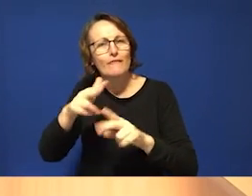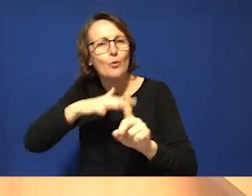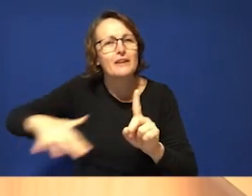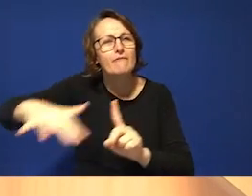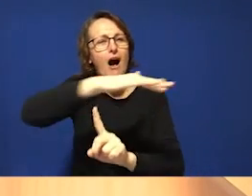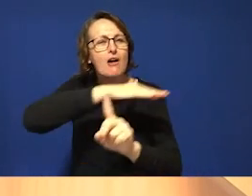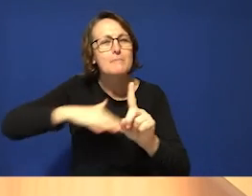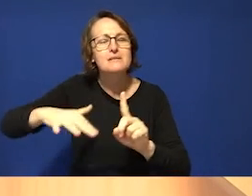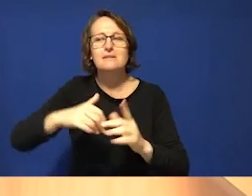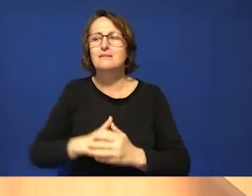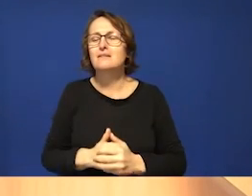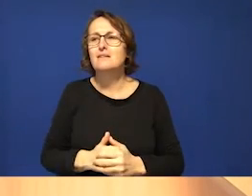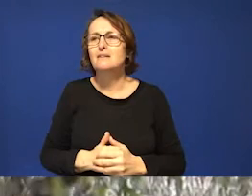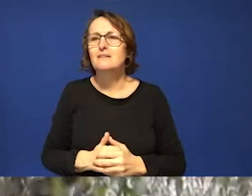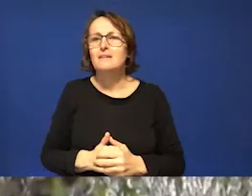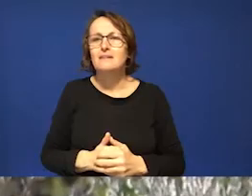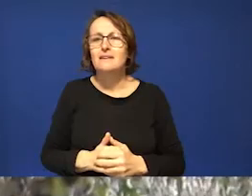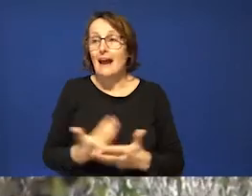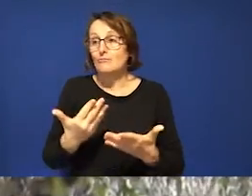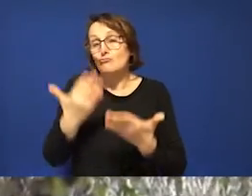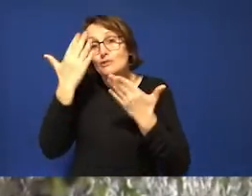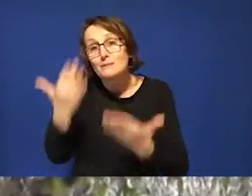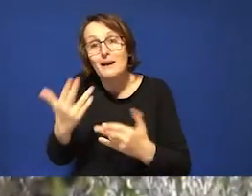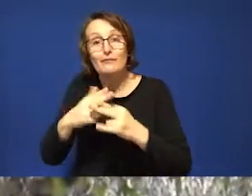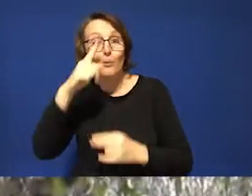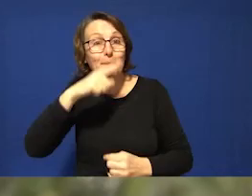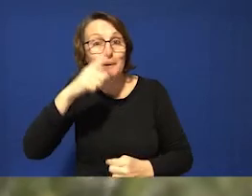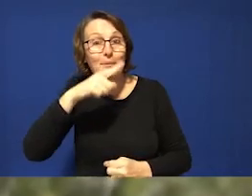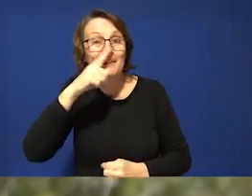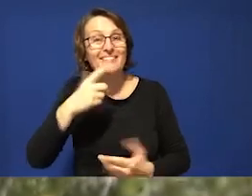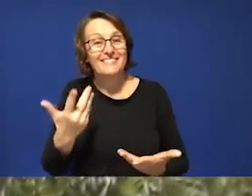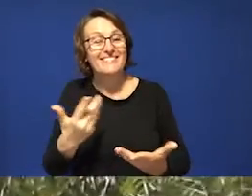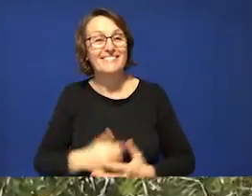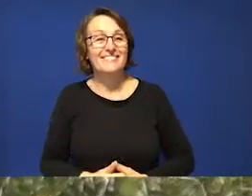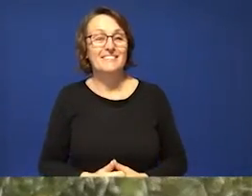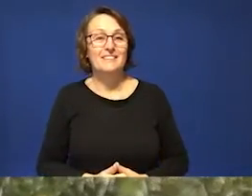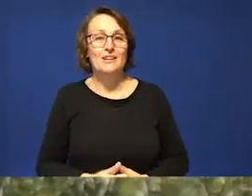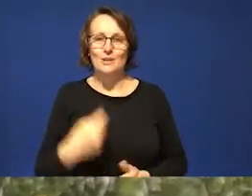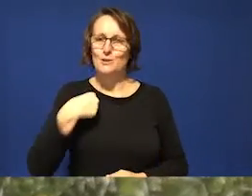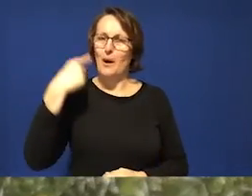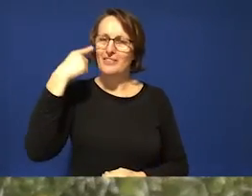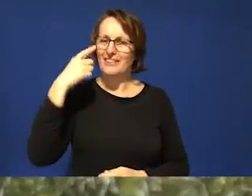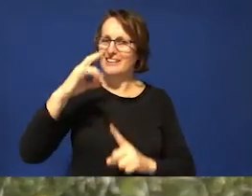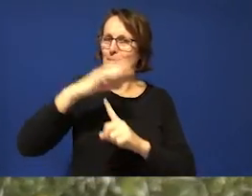and kind of, and people and the place that it finds itself. So I think that's the number of people have commented about